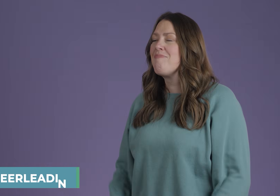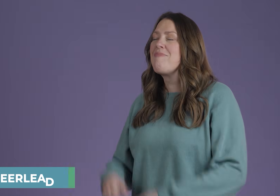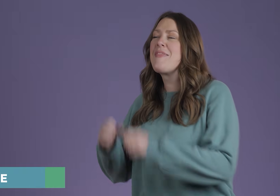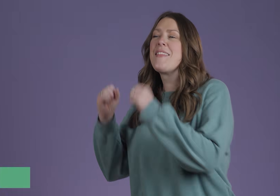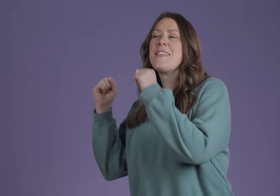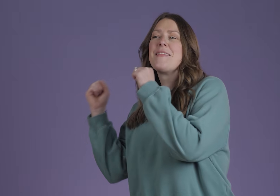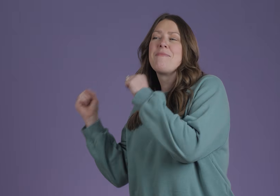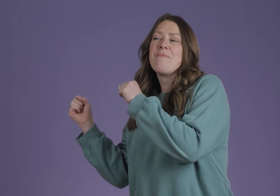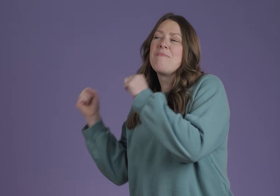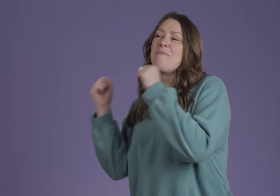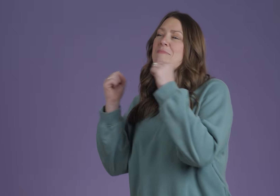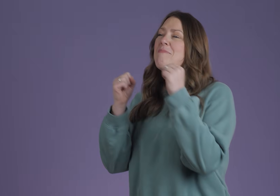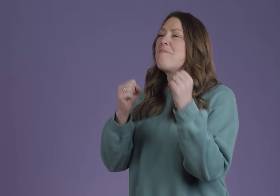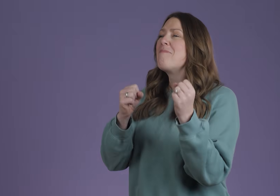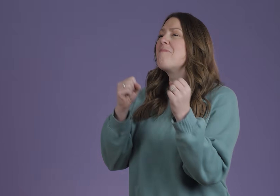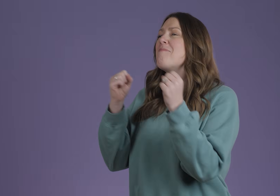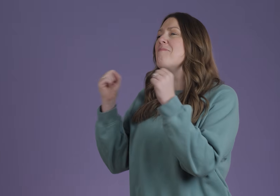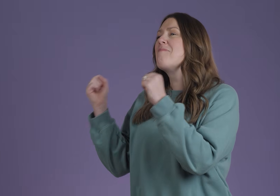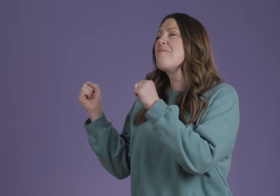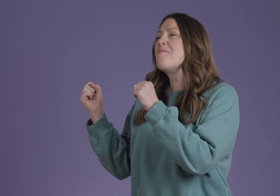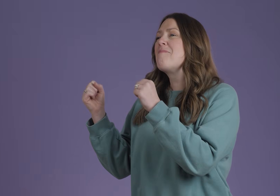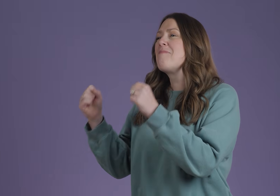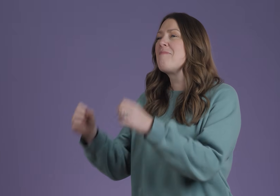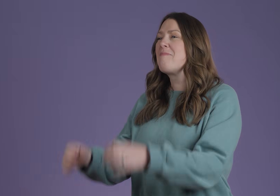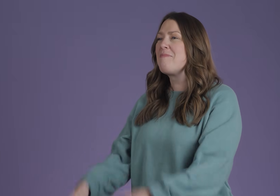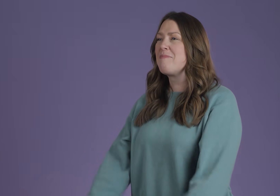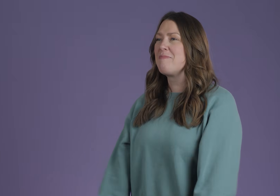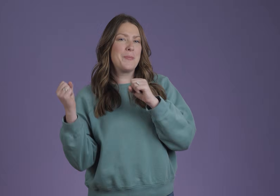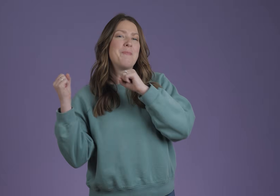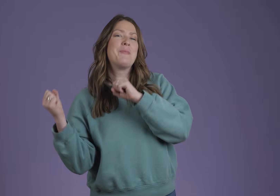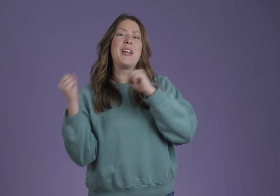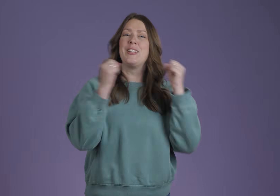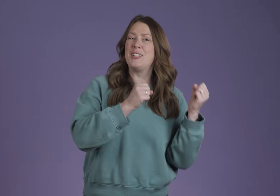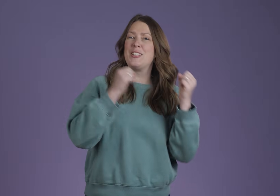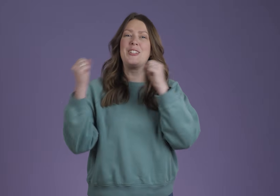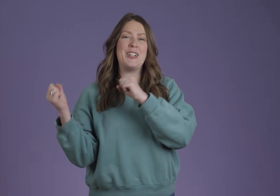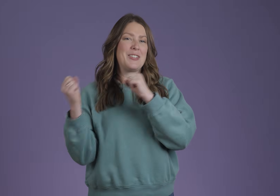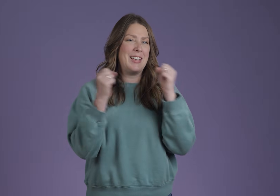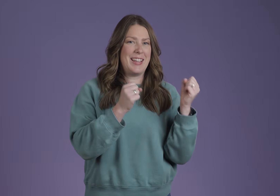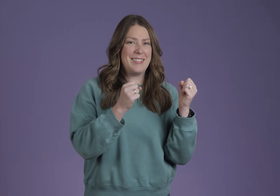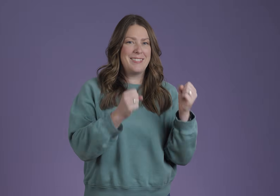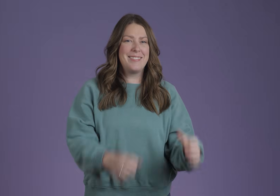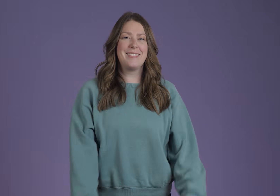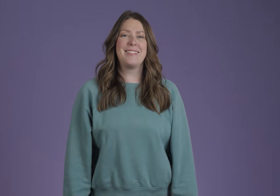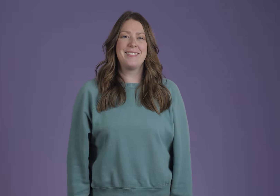It's like the pom poms of a cheerleader going back and forth. Cheerleading.